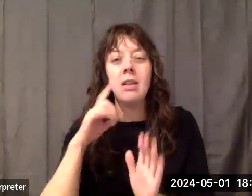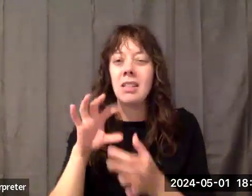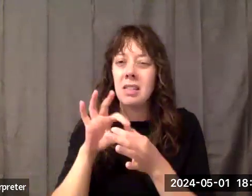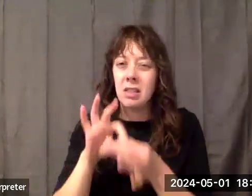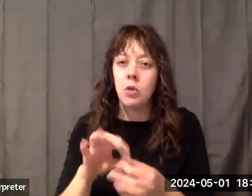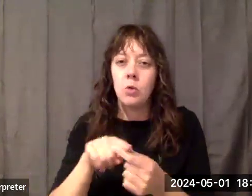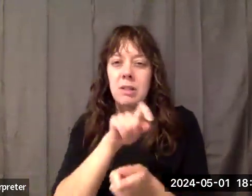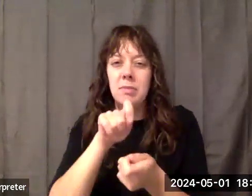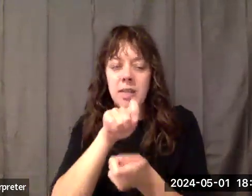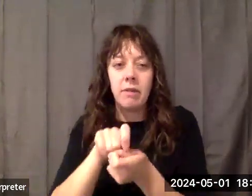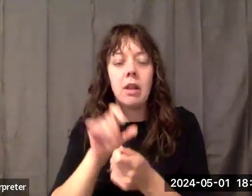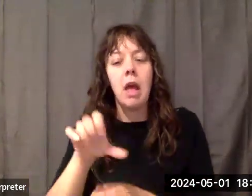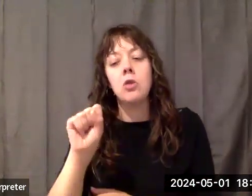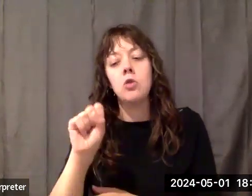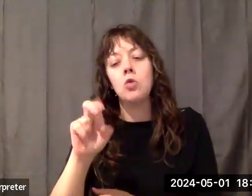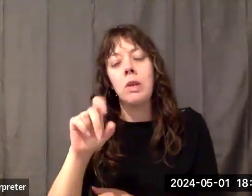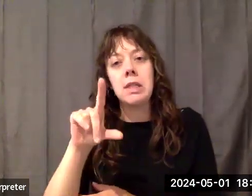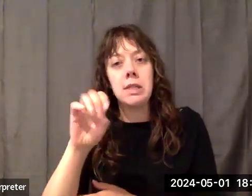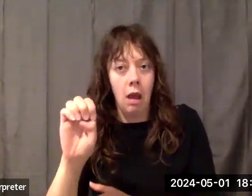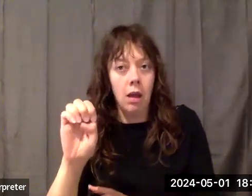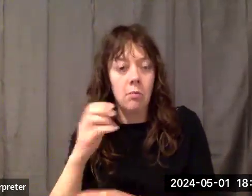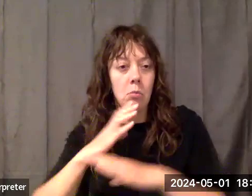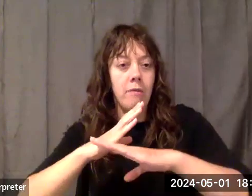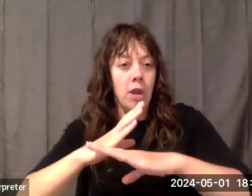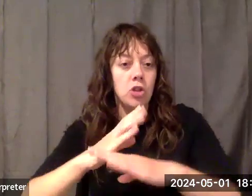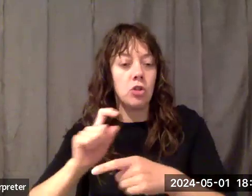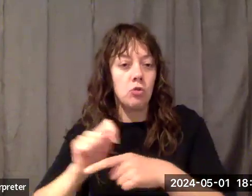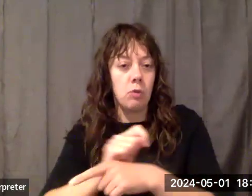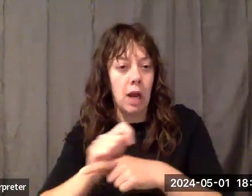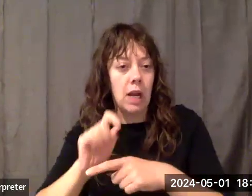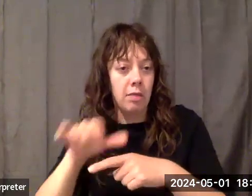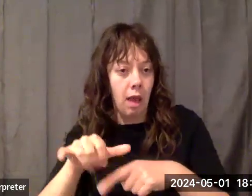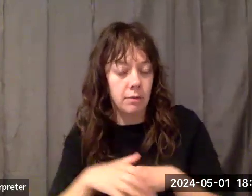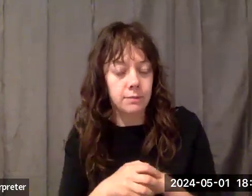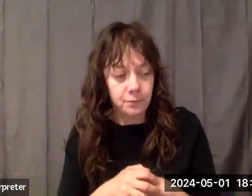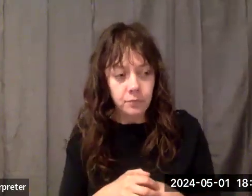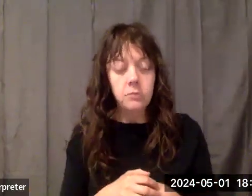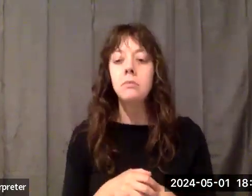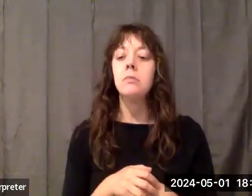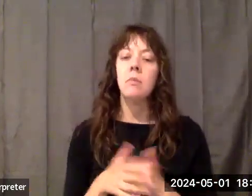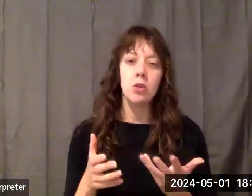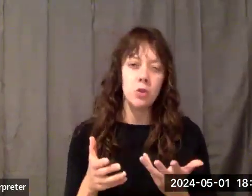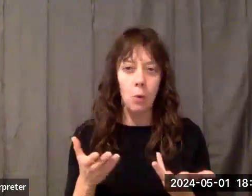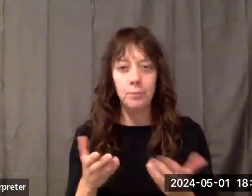That's on the model list on the website. So if it could specify which trainings are free,